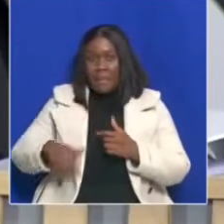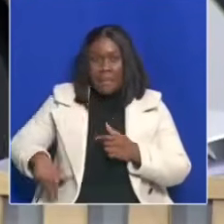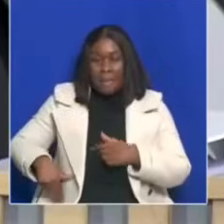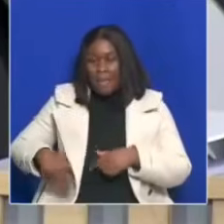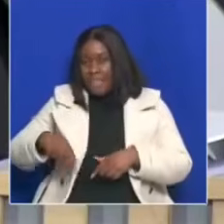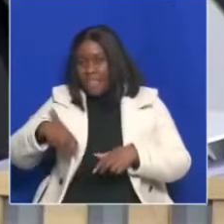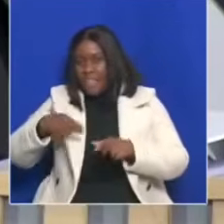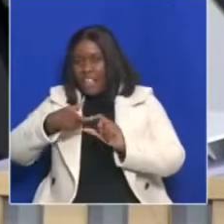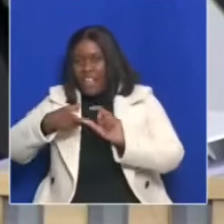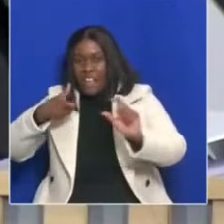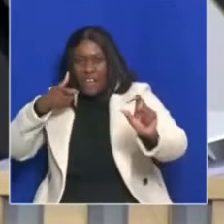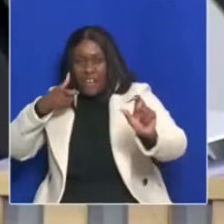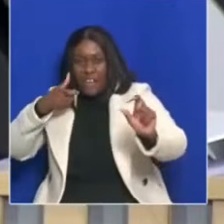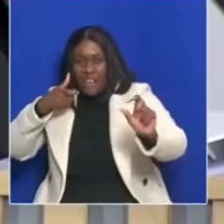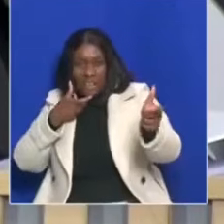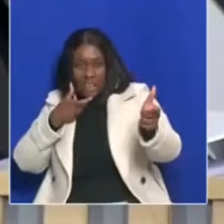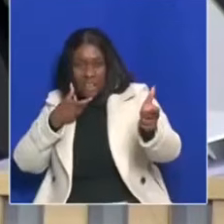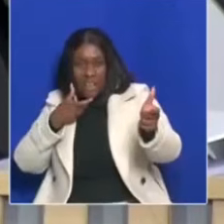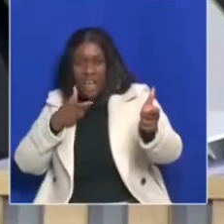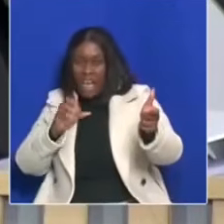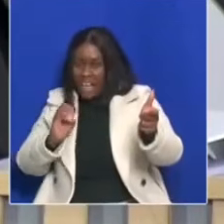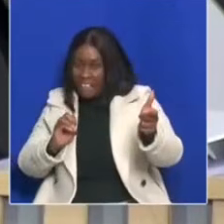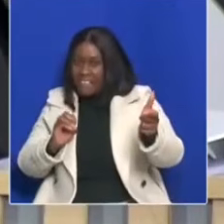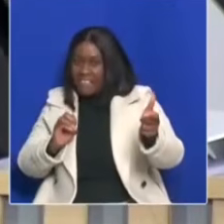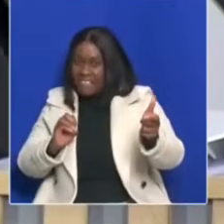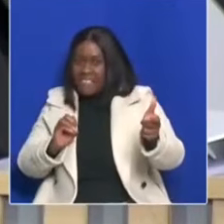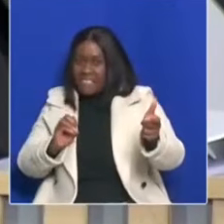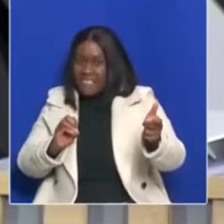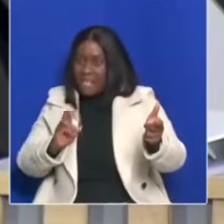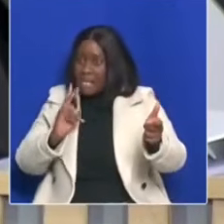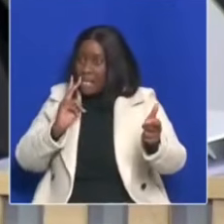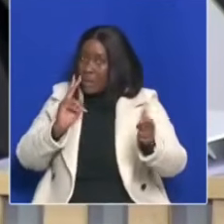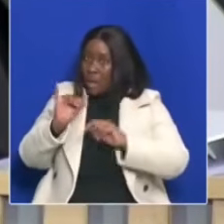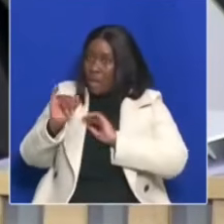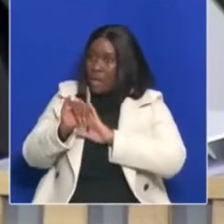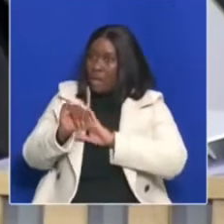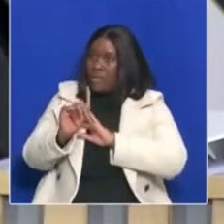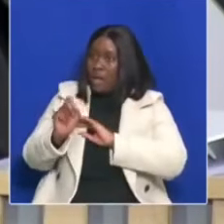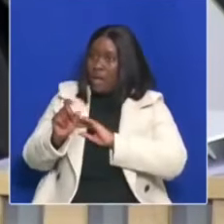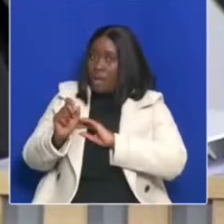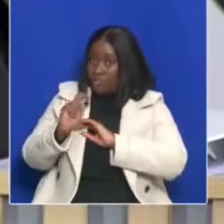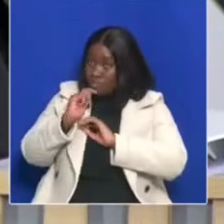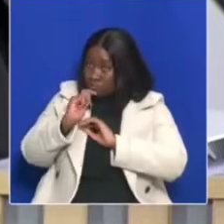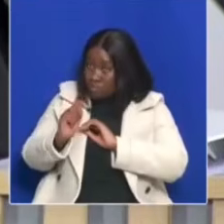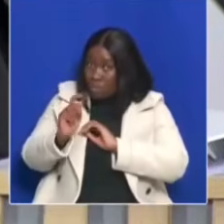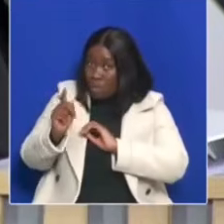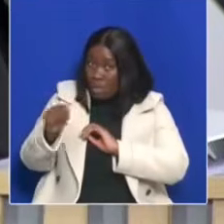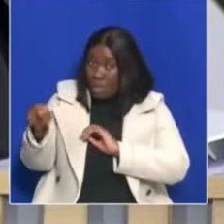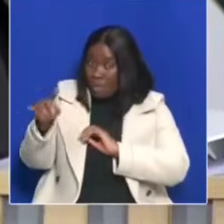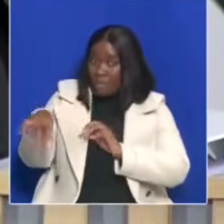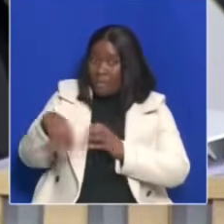you would use that to identify whether These are the suspects in those cases and only the